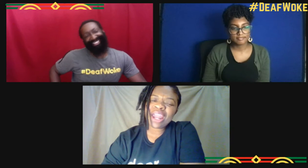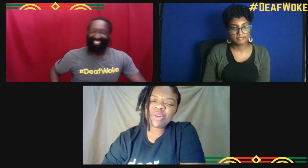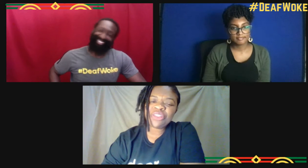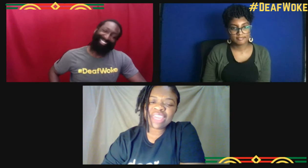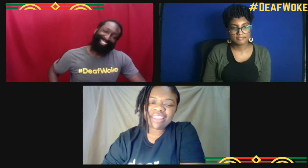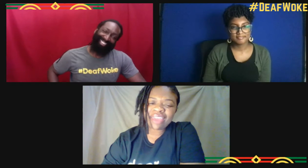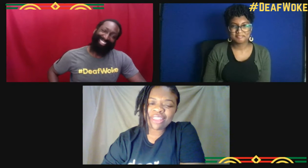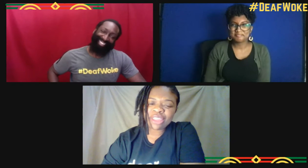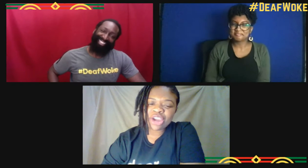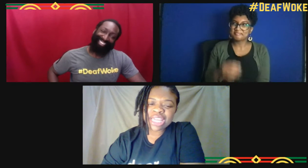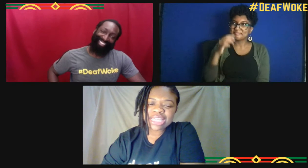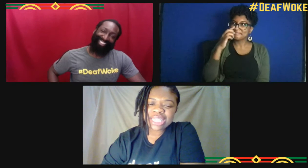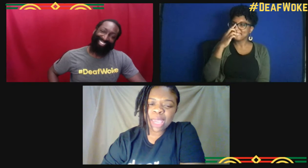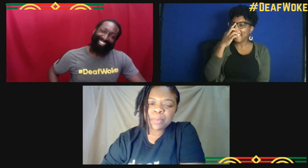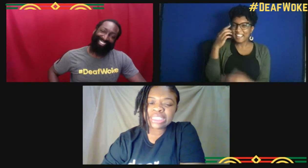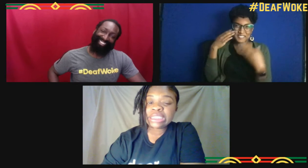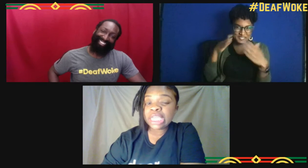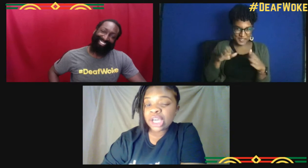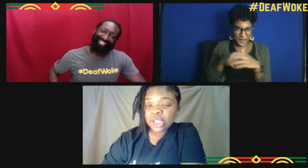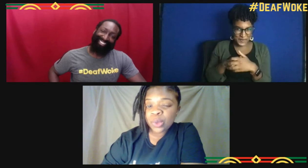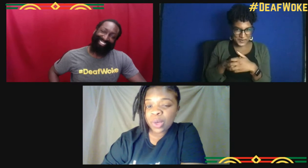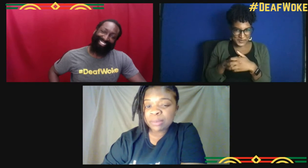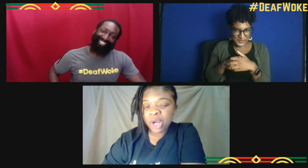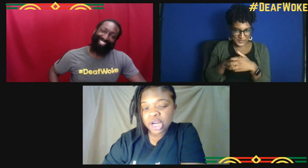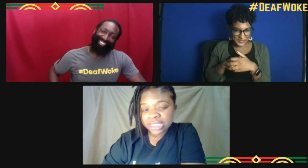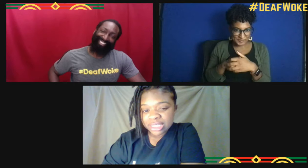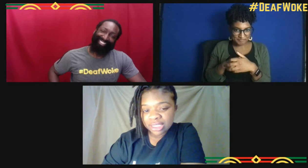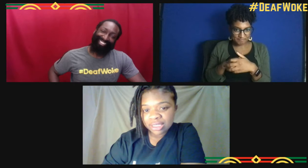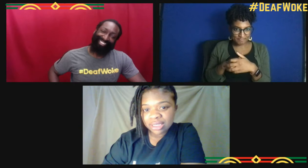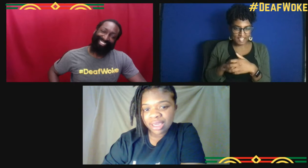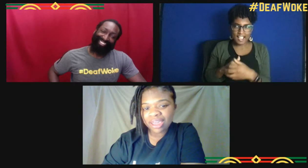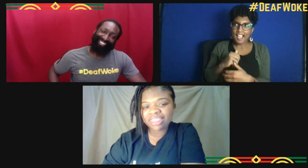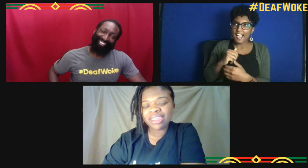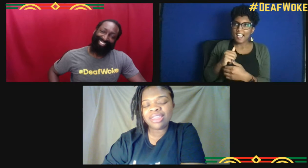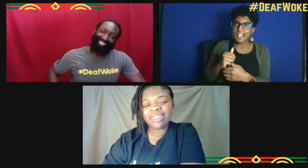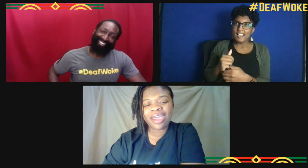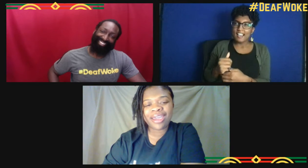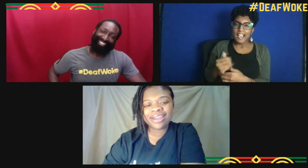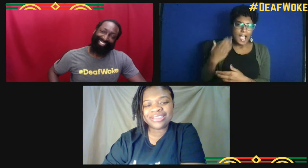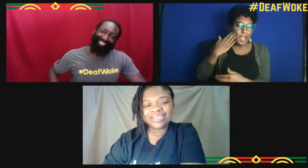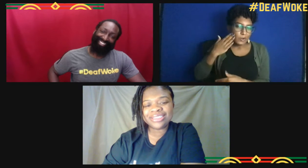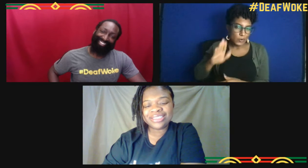I don't know, I don't think that there is a particular one person I think that